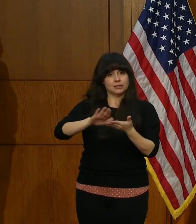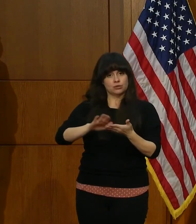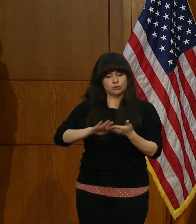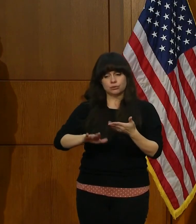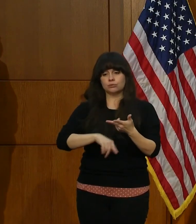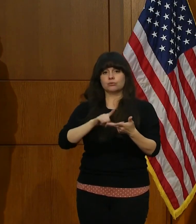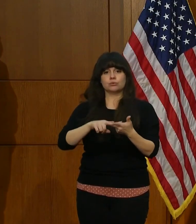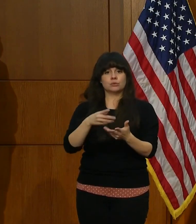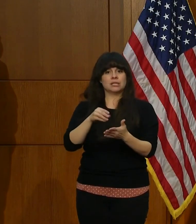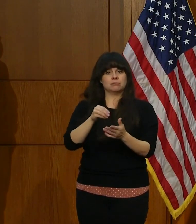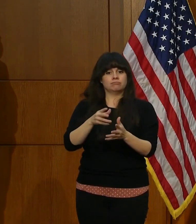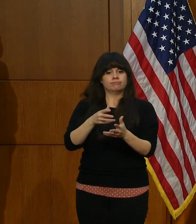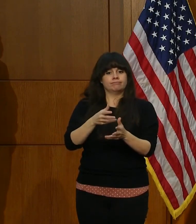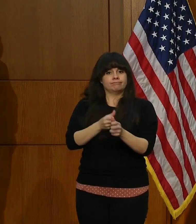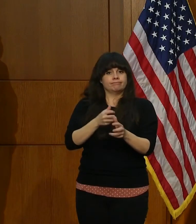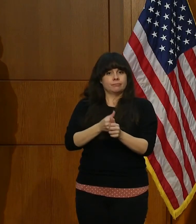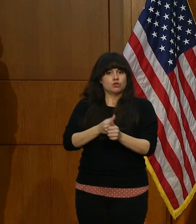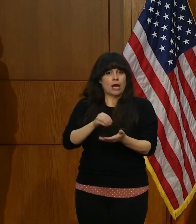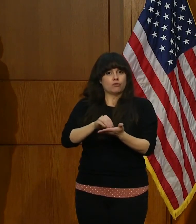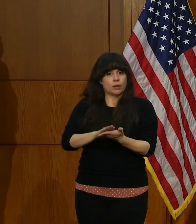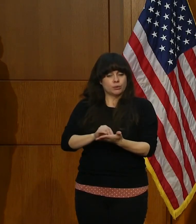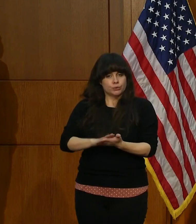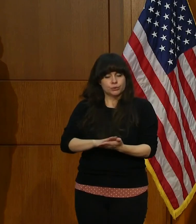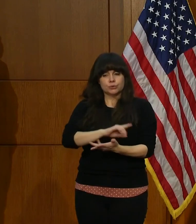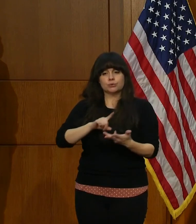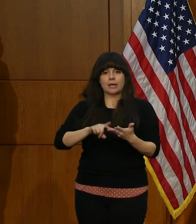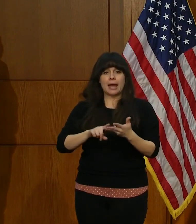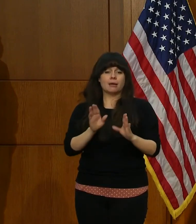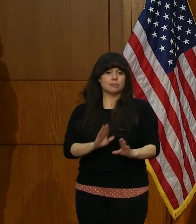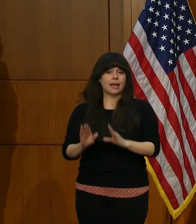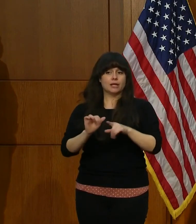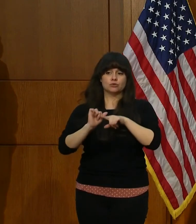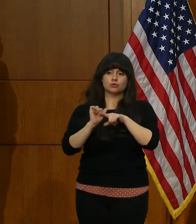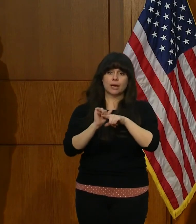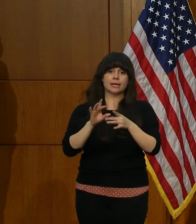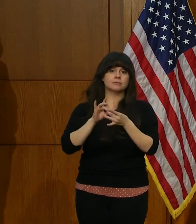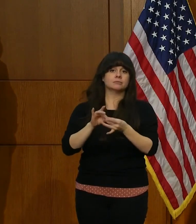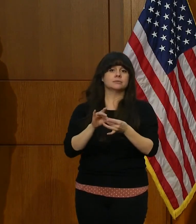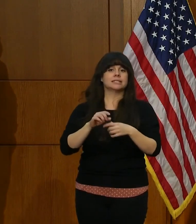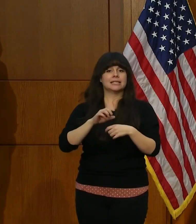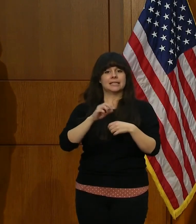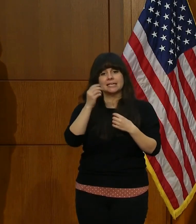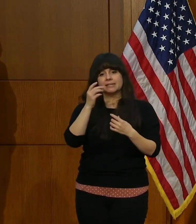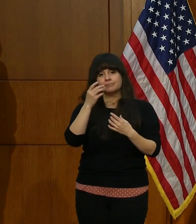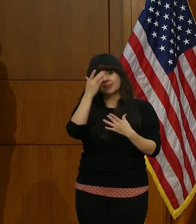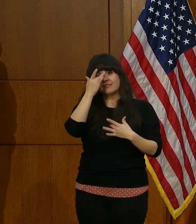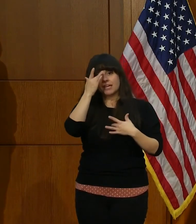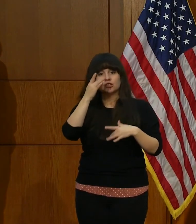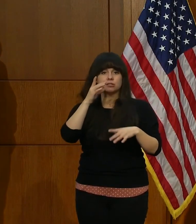STANDARDS AROUND PPE SANITATION. RECORD KEEPING AND